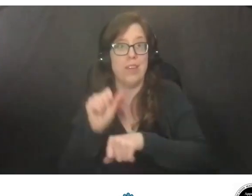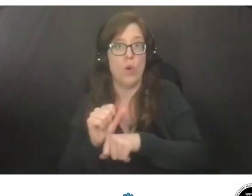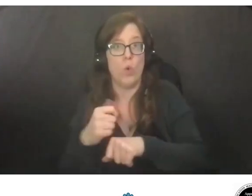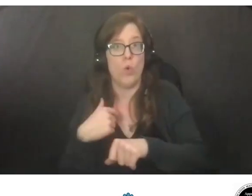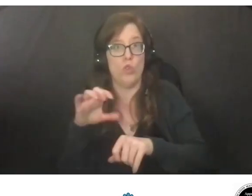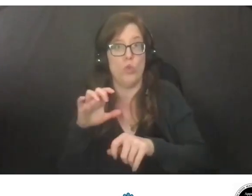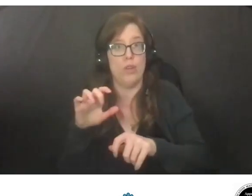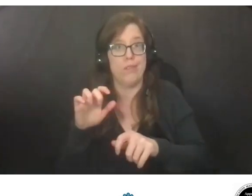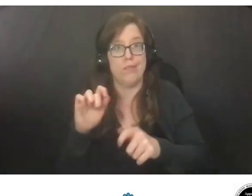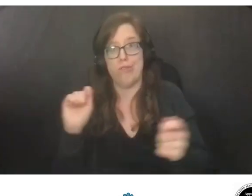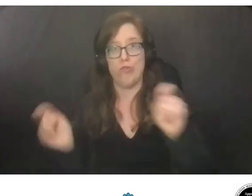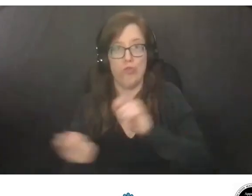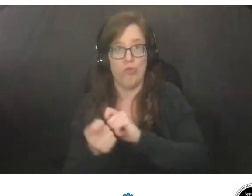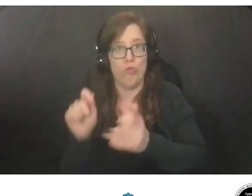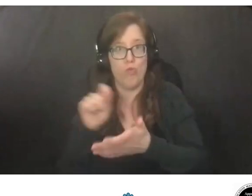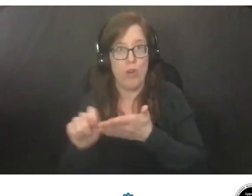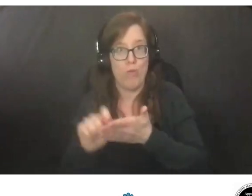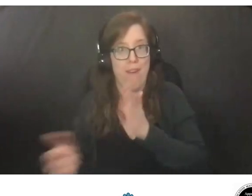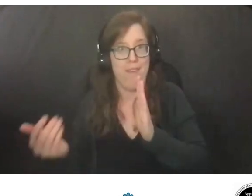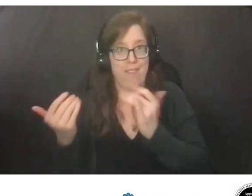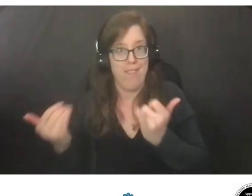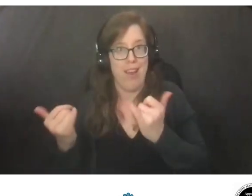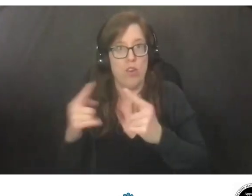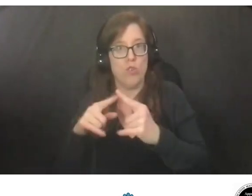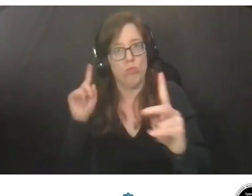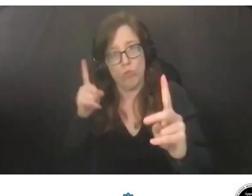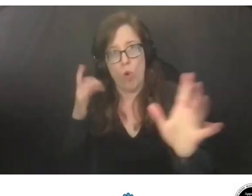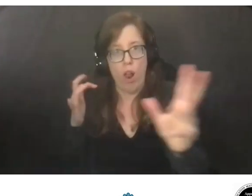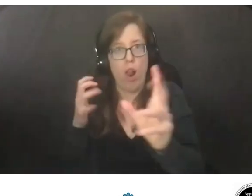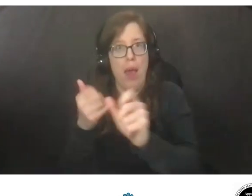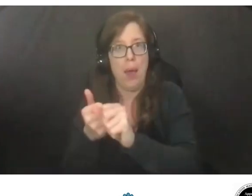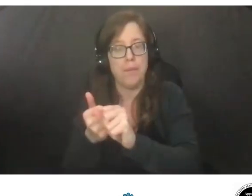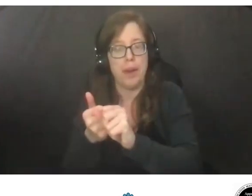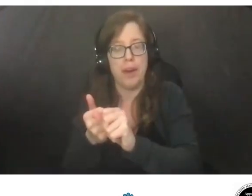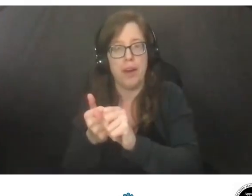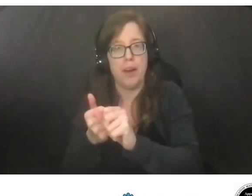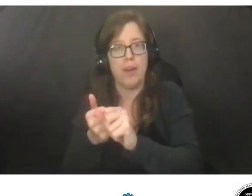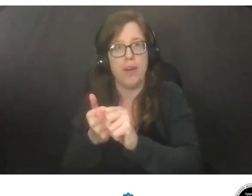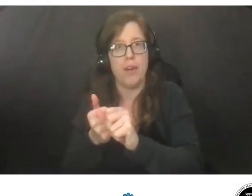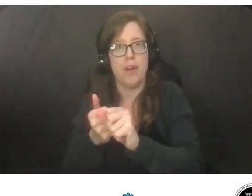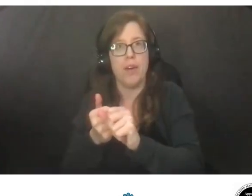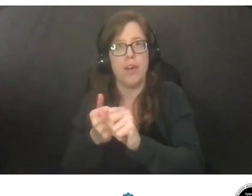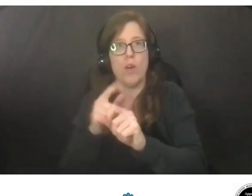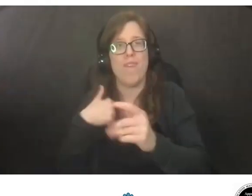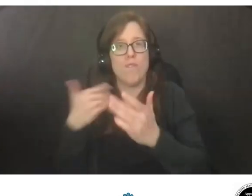a large rewrite on it right now, just to get it updated, as we've learned from new information,